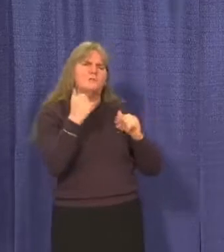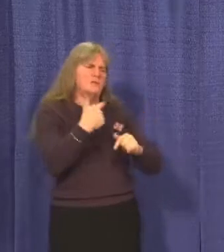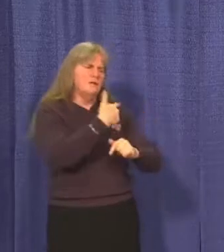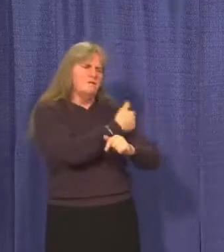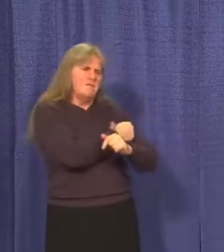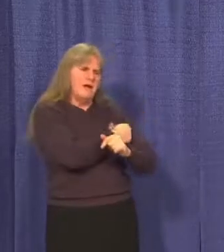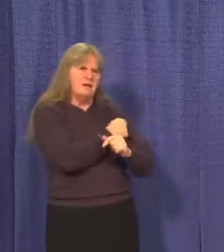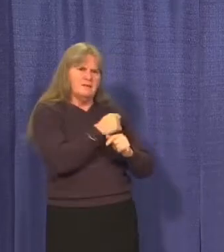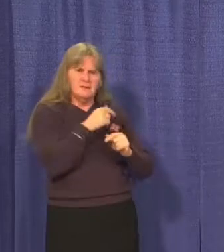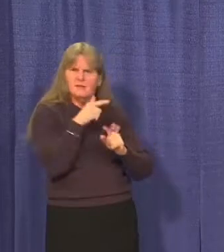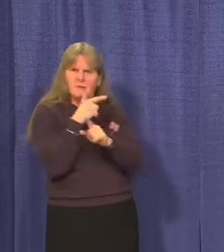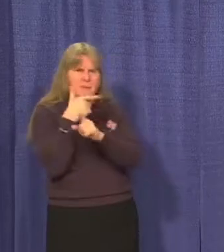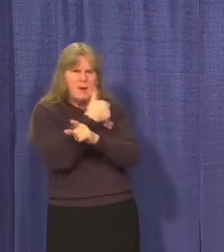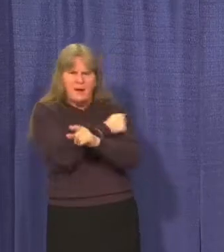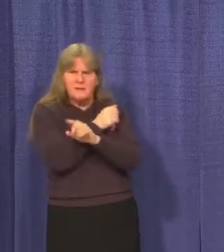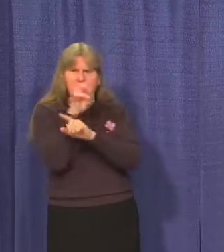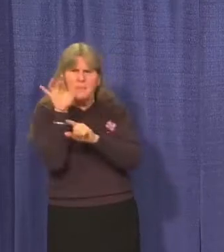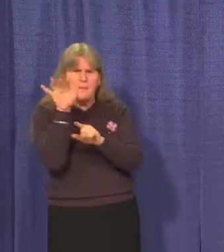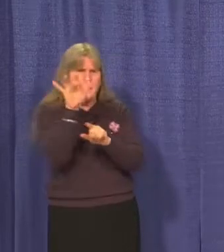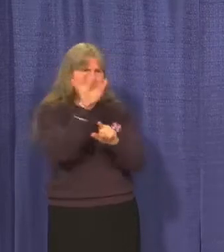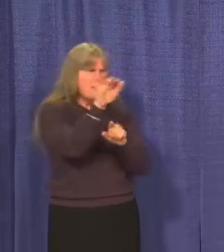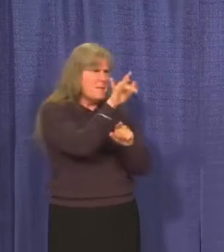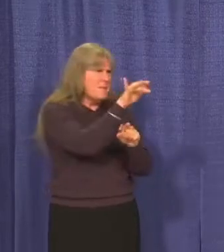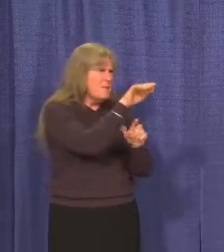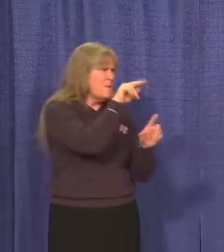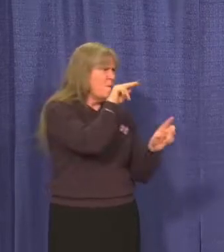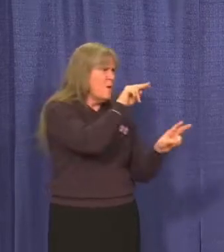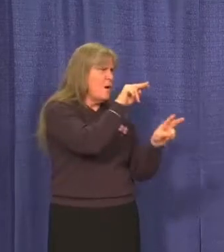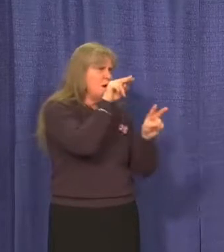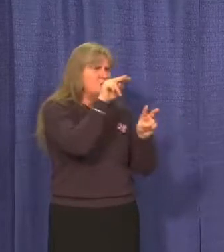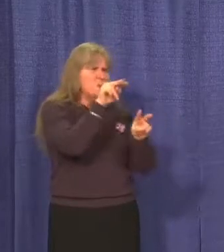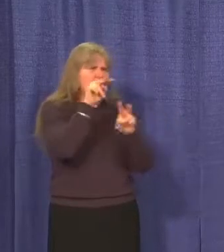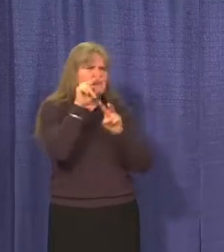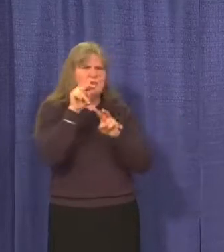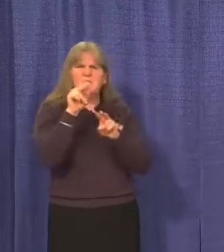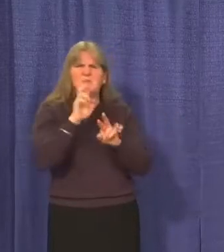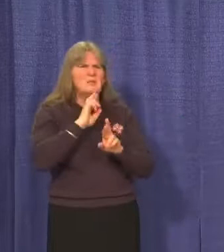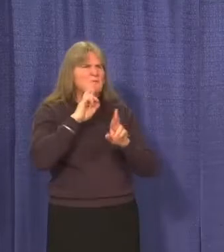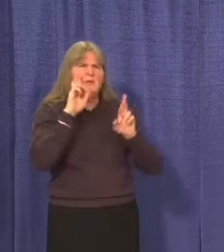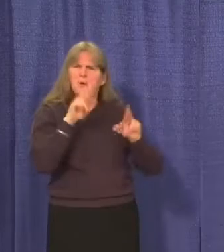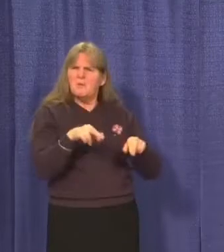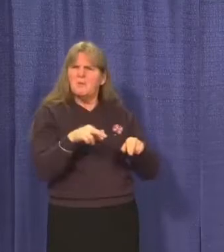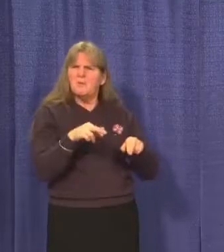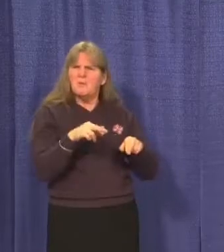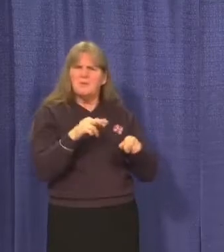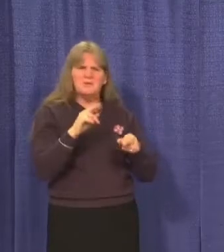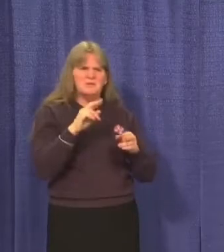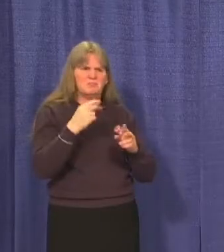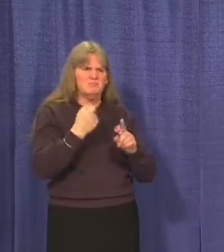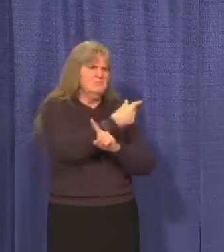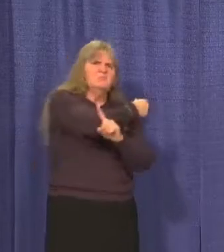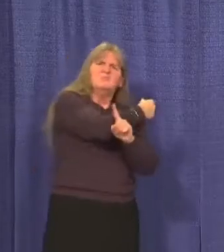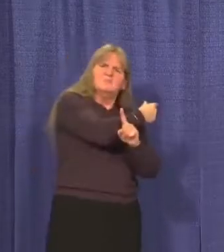into thousands in millions of arms, there have been no reports of unexpected side effects to date.